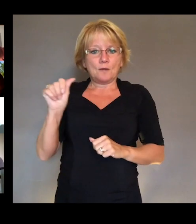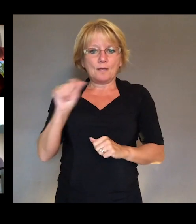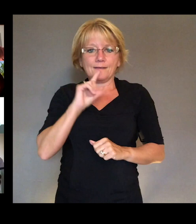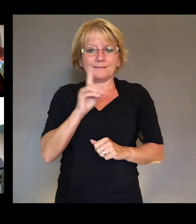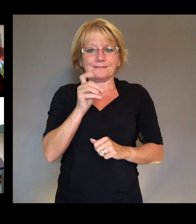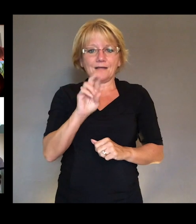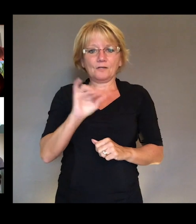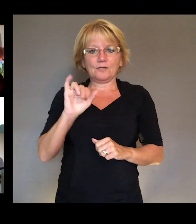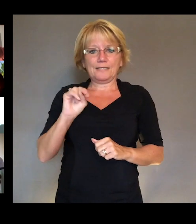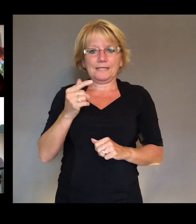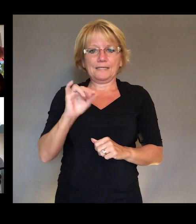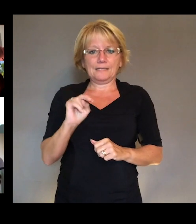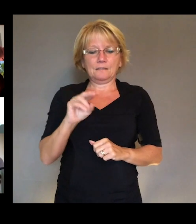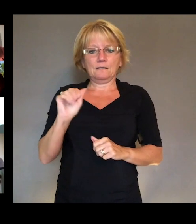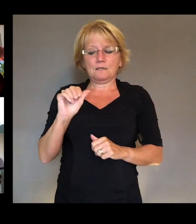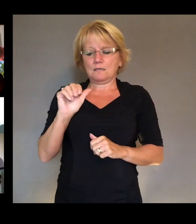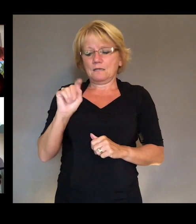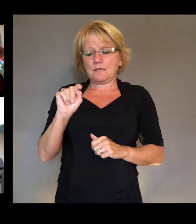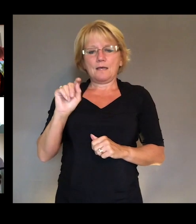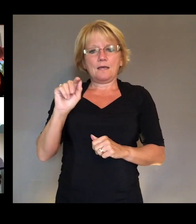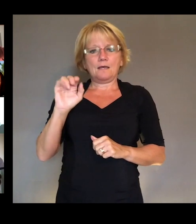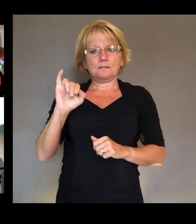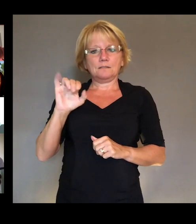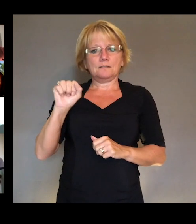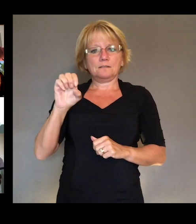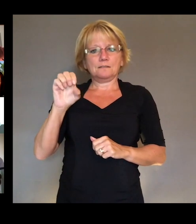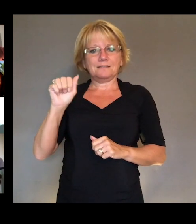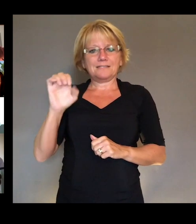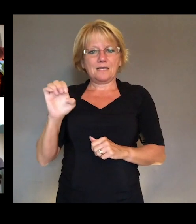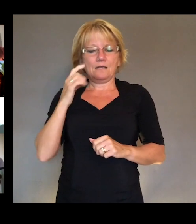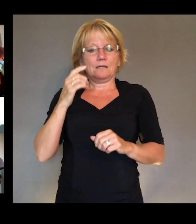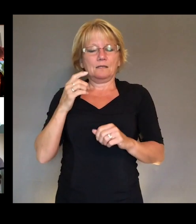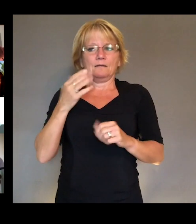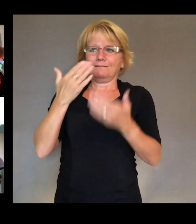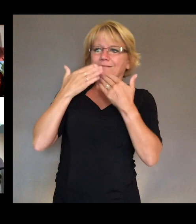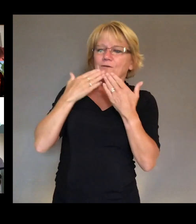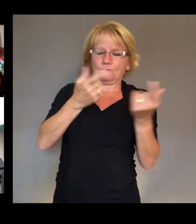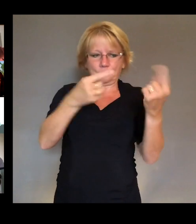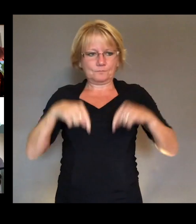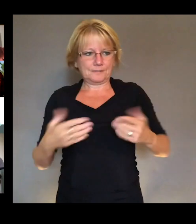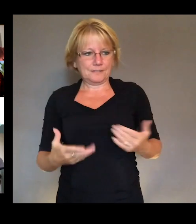is Dr. Angan Atasay, and thank you, professor and doctor Atasay from being here.